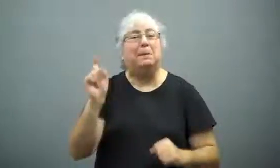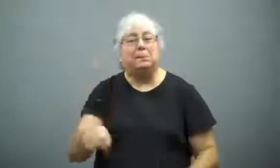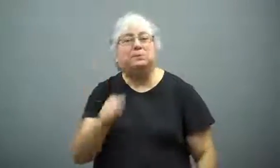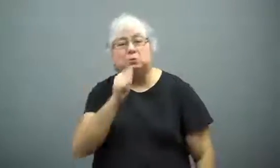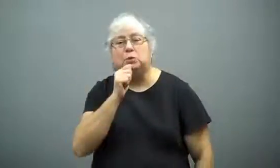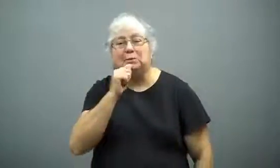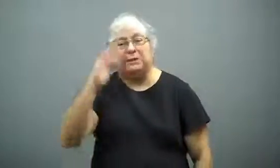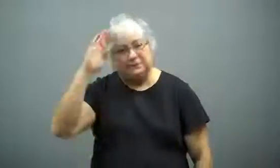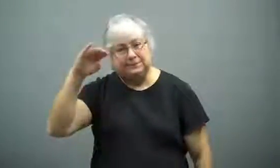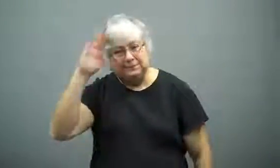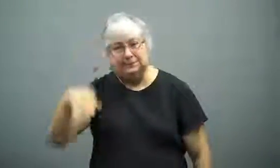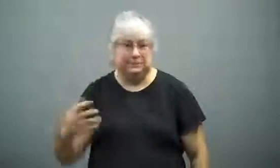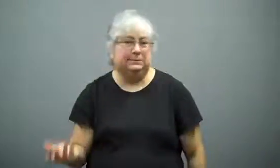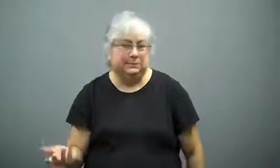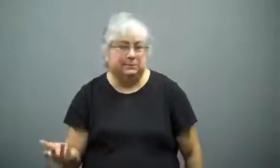while acknowledging the right to privacy.